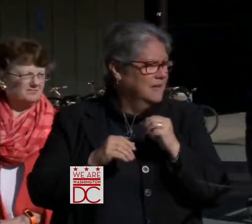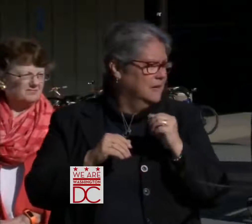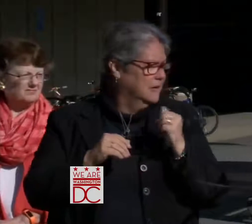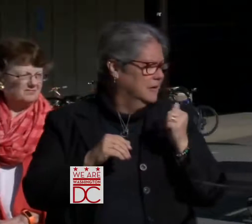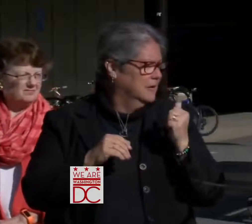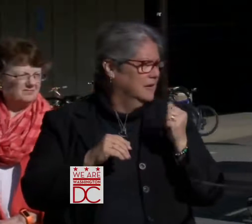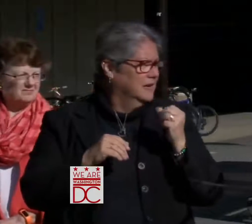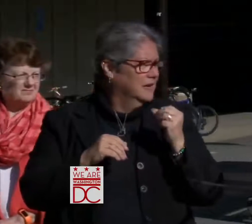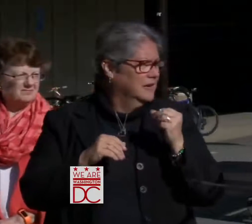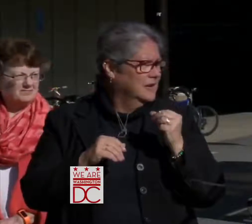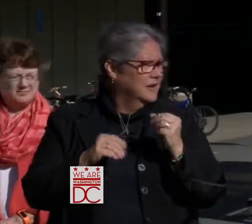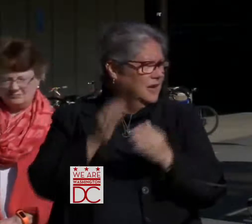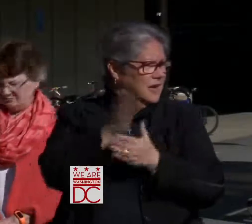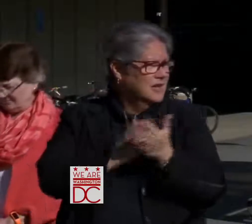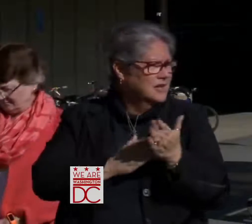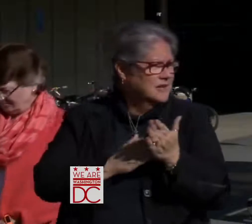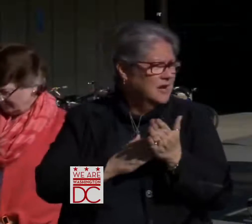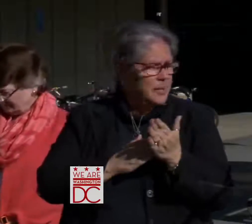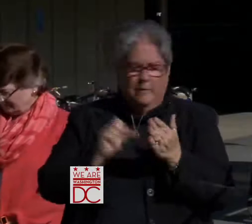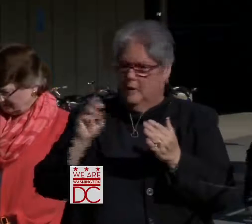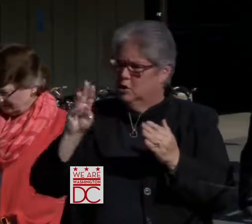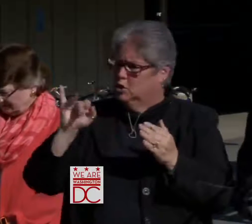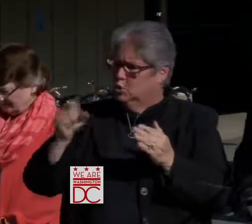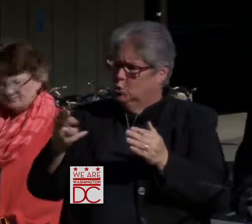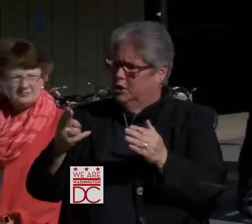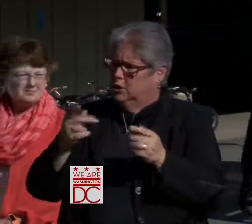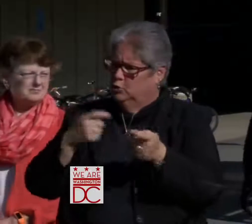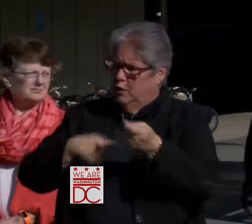OH, DEFINITELY.